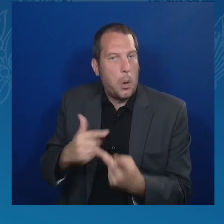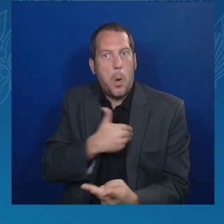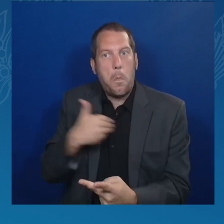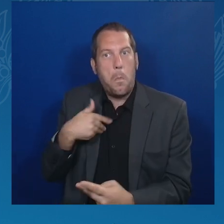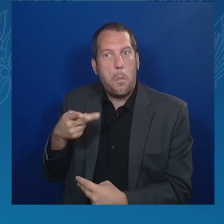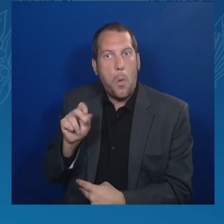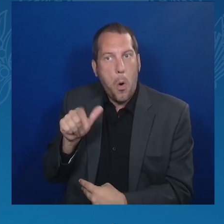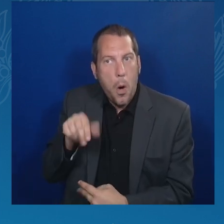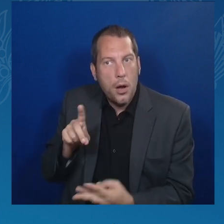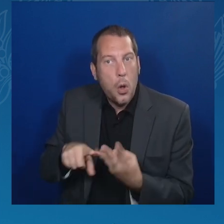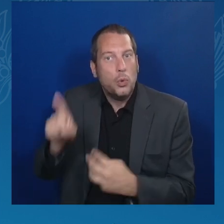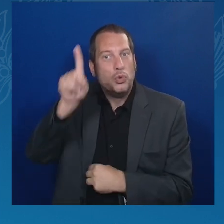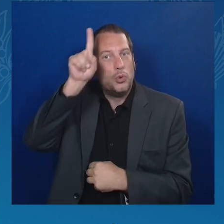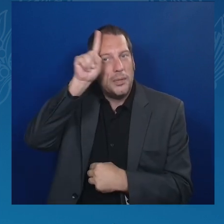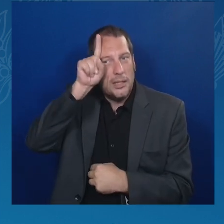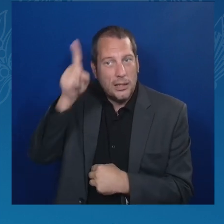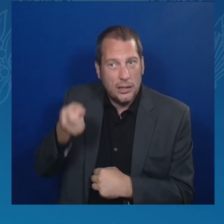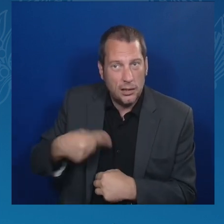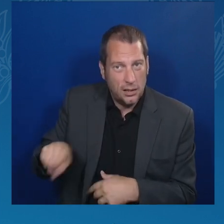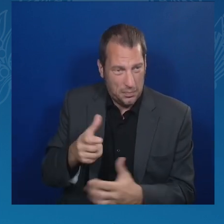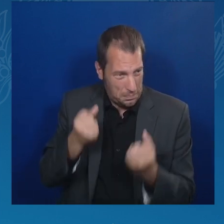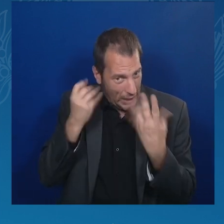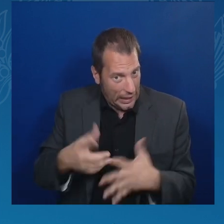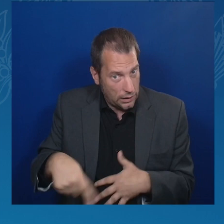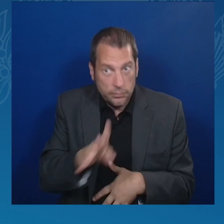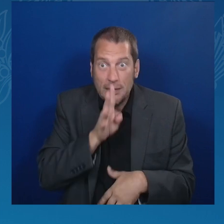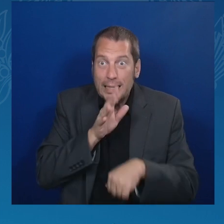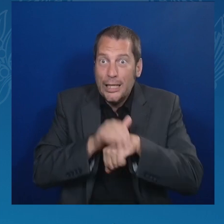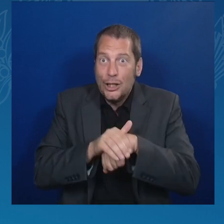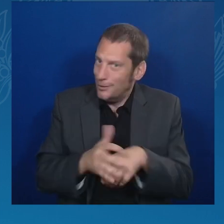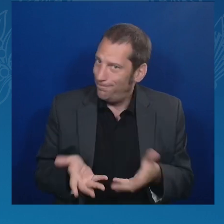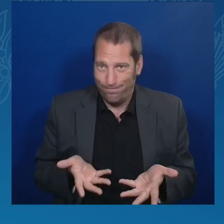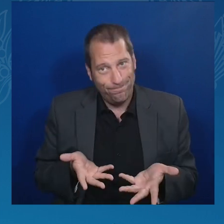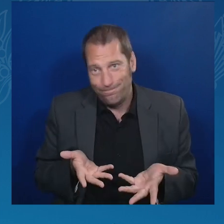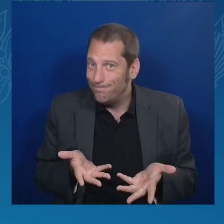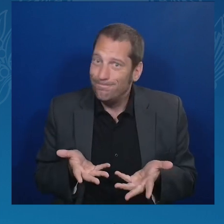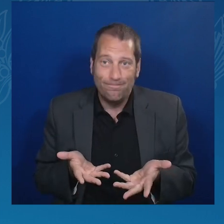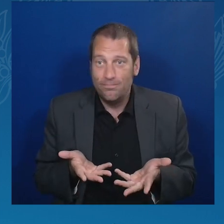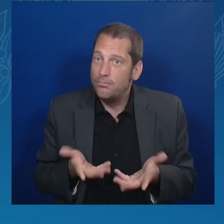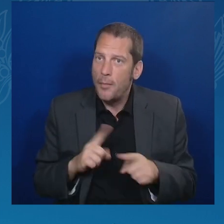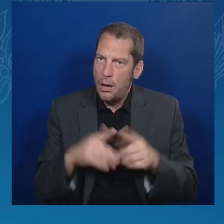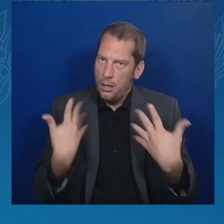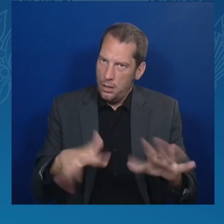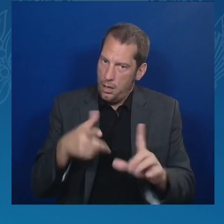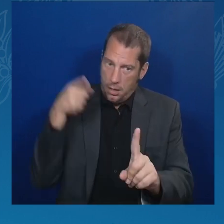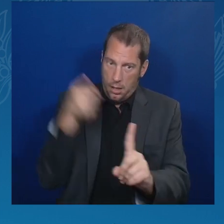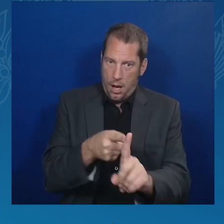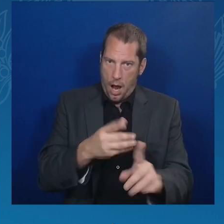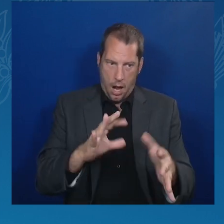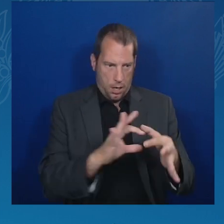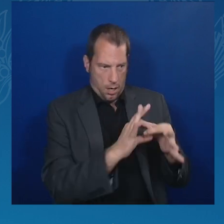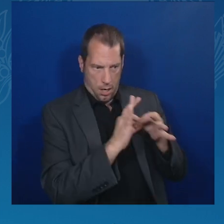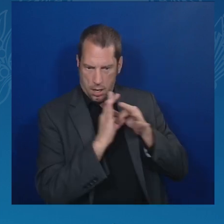but spoke the language of solidarity as they stood shoulder to shoulder.